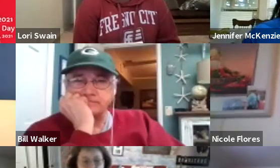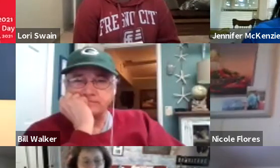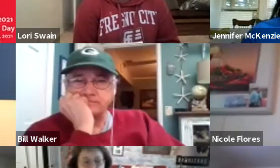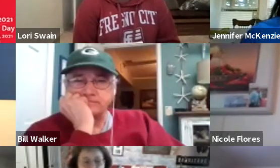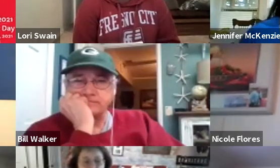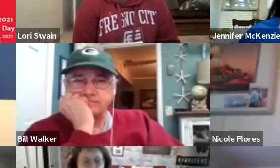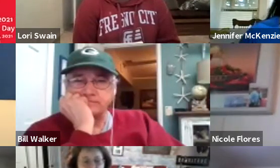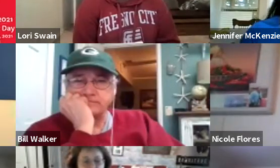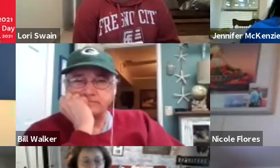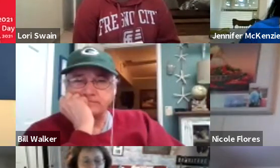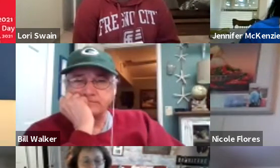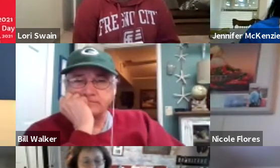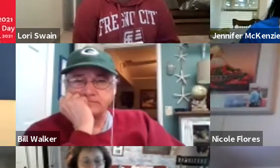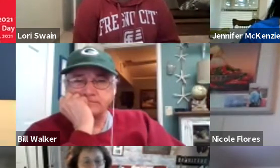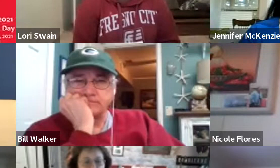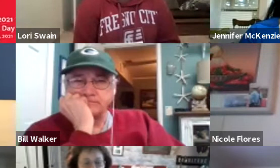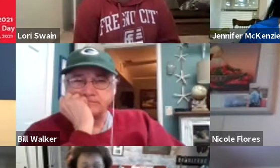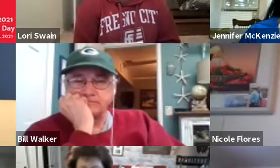person to the group, and vital to the team.